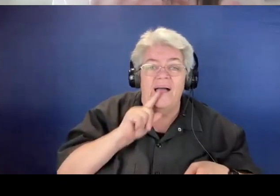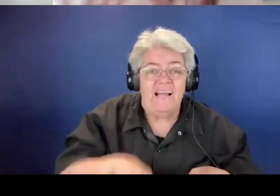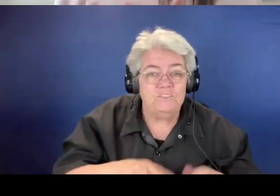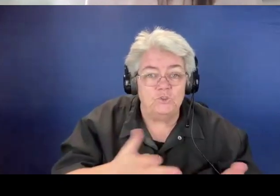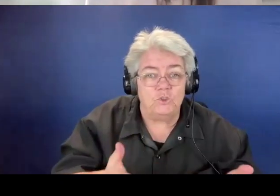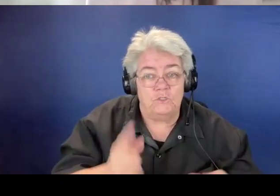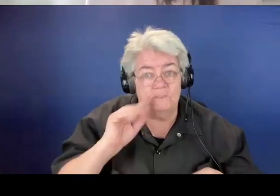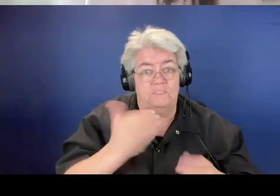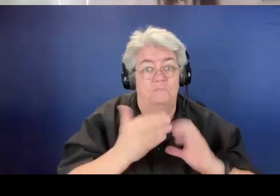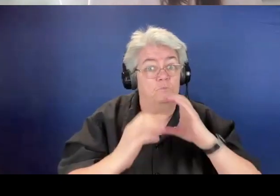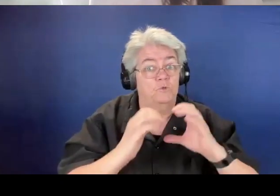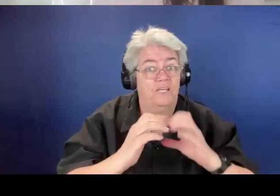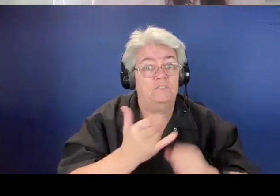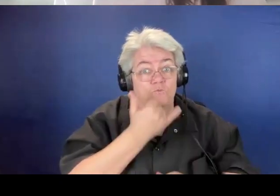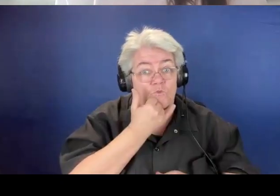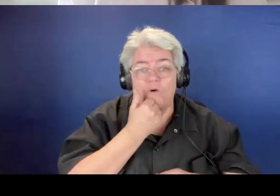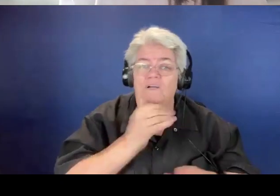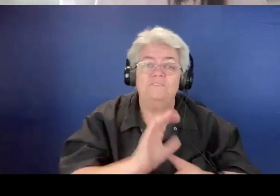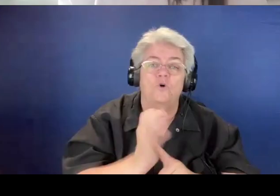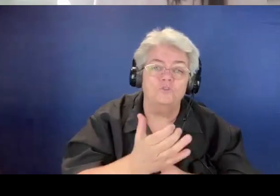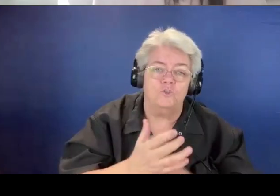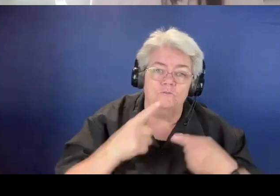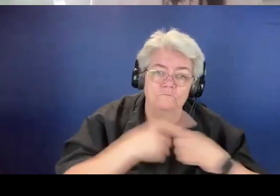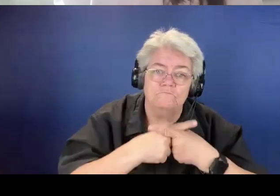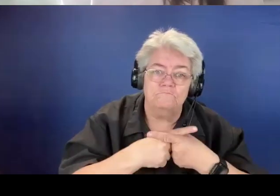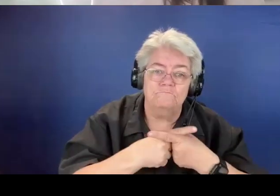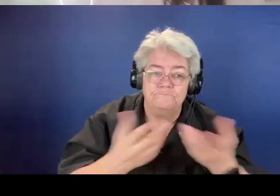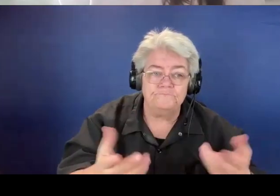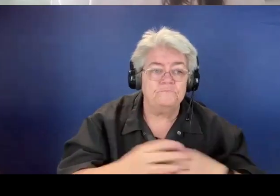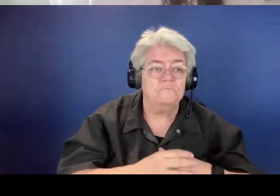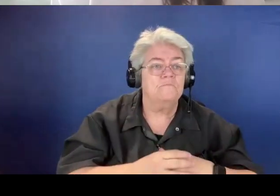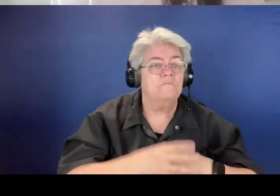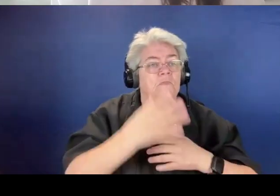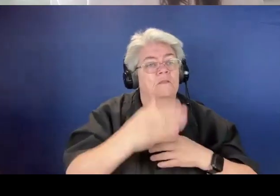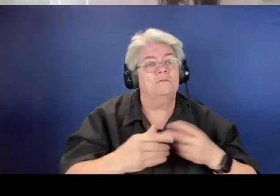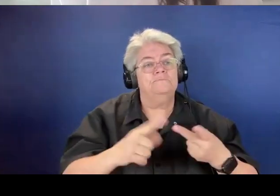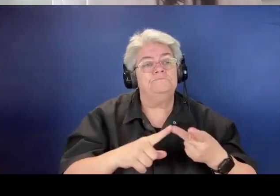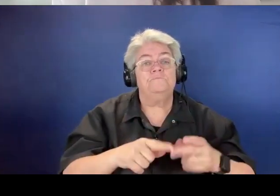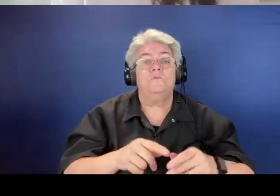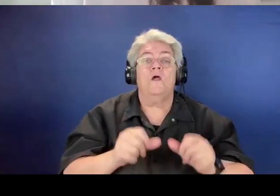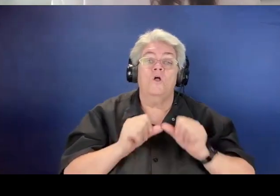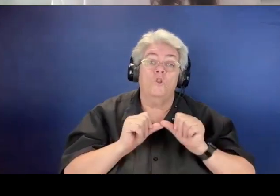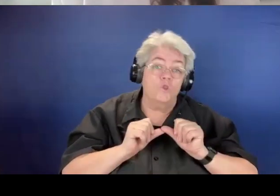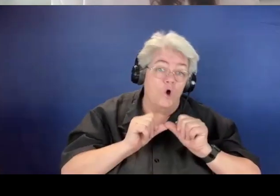Long-term versus short-term orientation may impact a family's desire to hide a